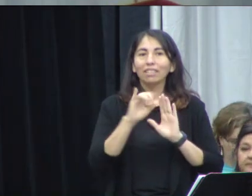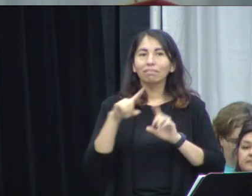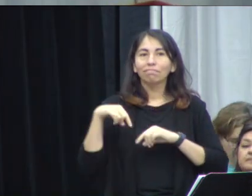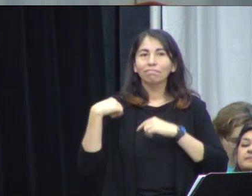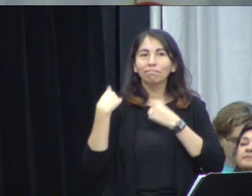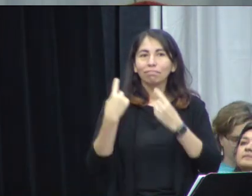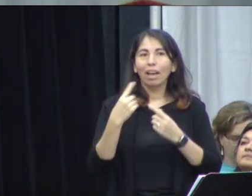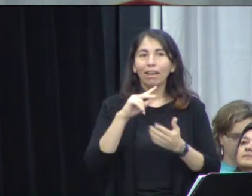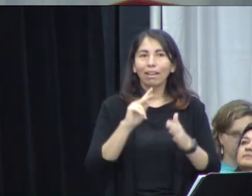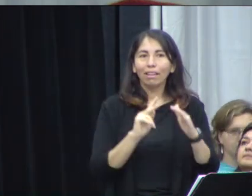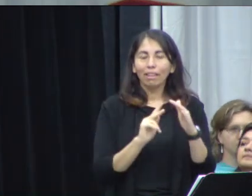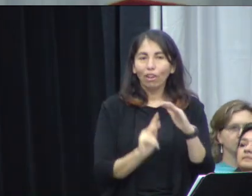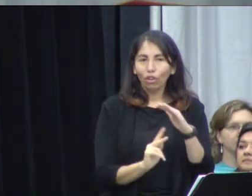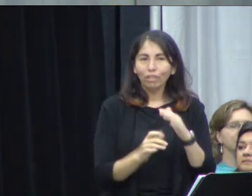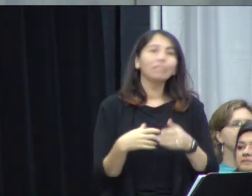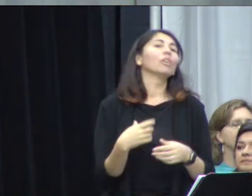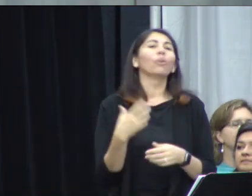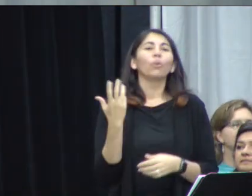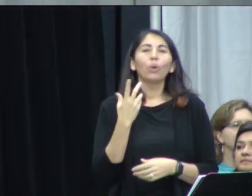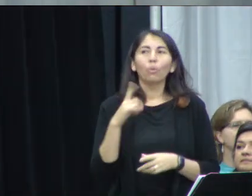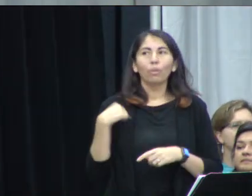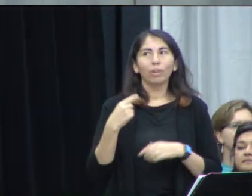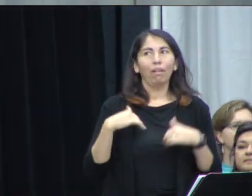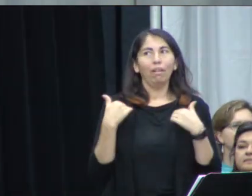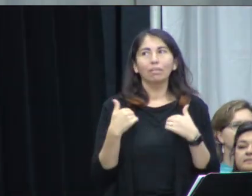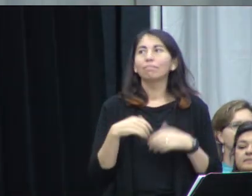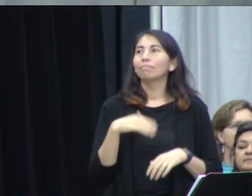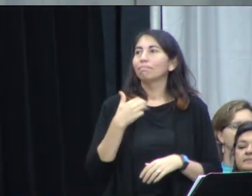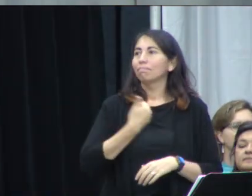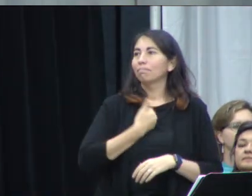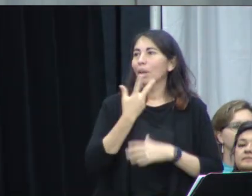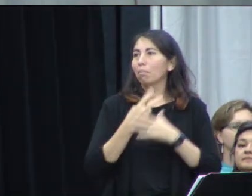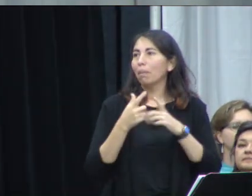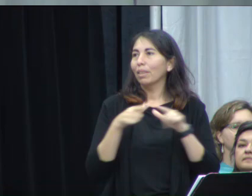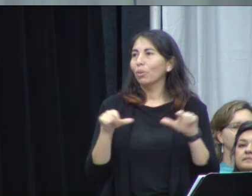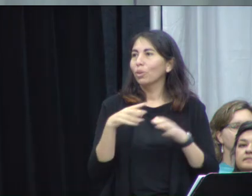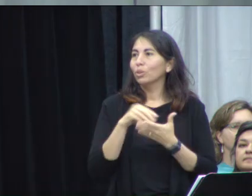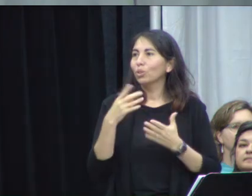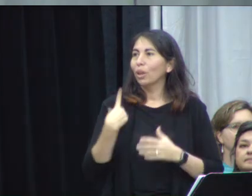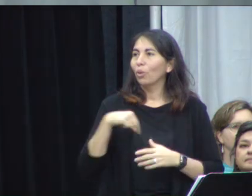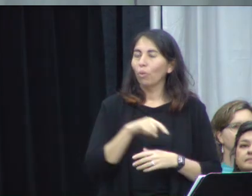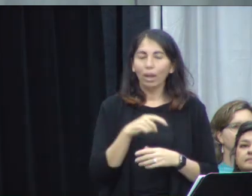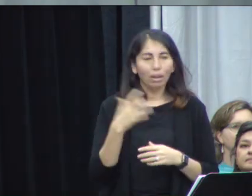Yes, since we were very young. As a bilingual student, we manage to collide two worlds in one.